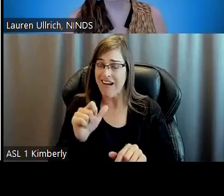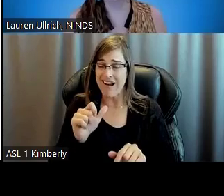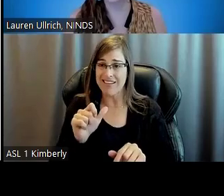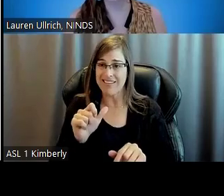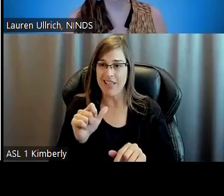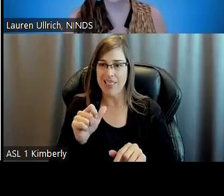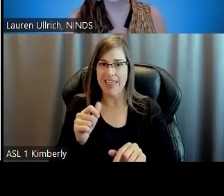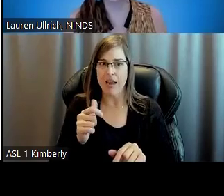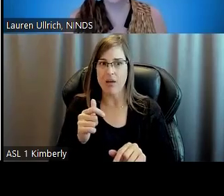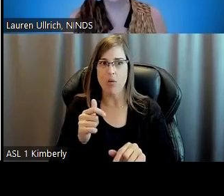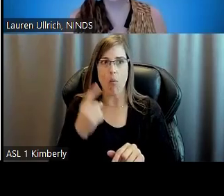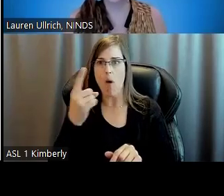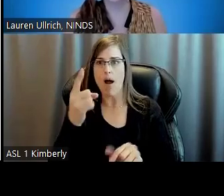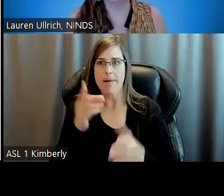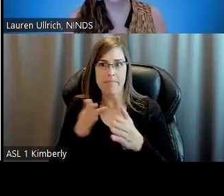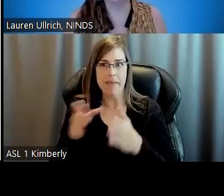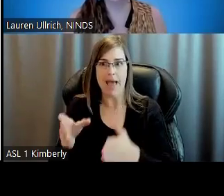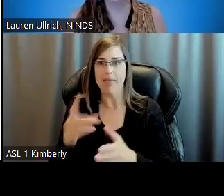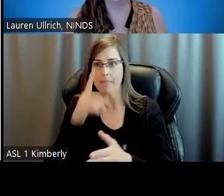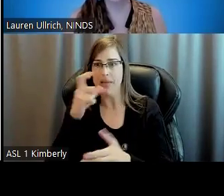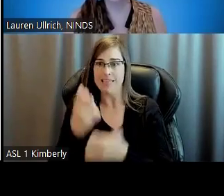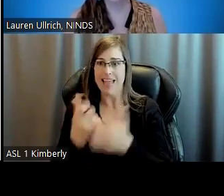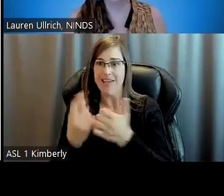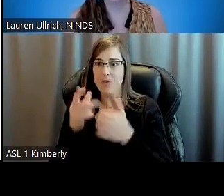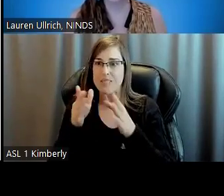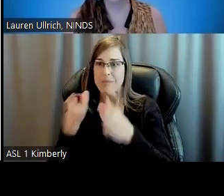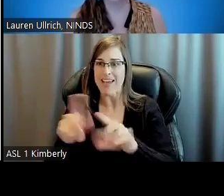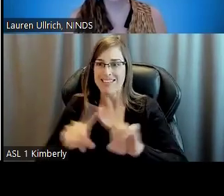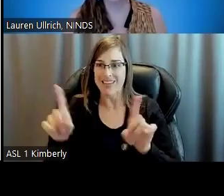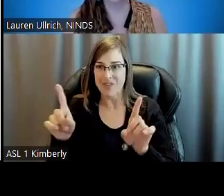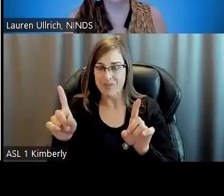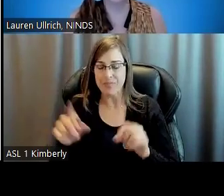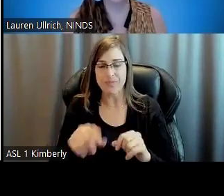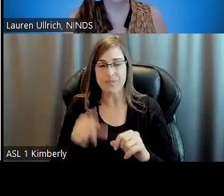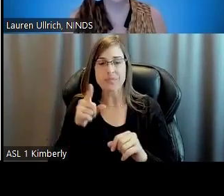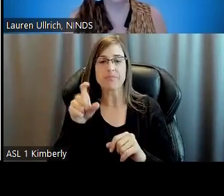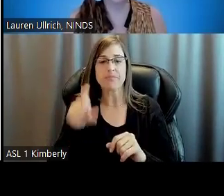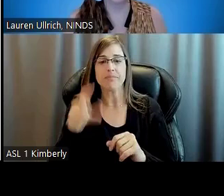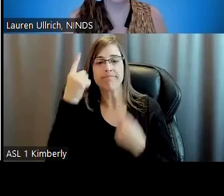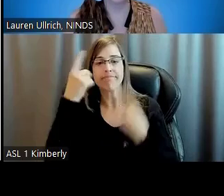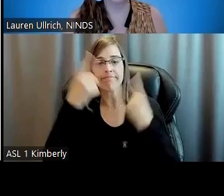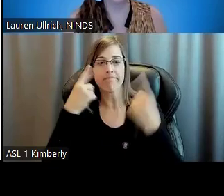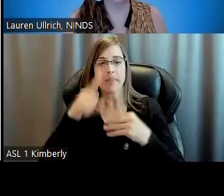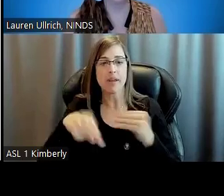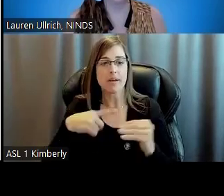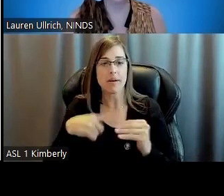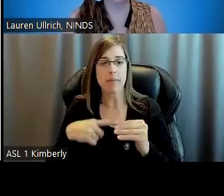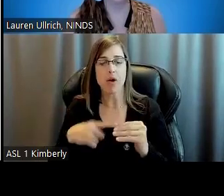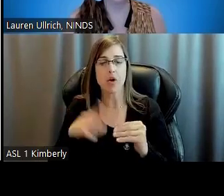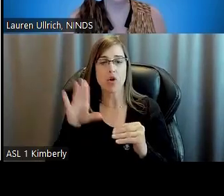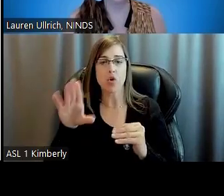because everyone's path is different. So you just need to consider what your goals are